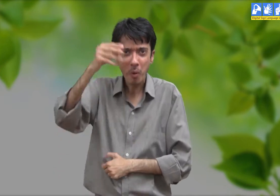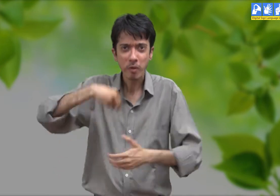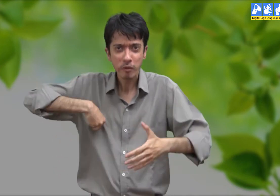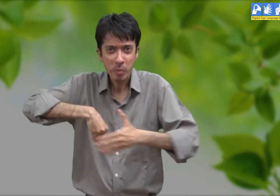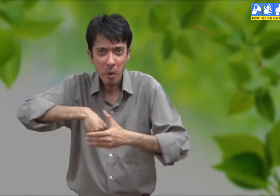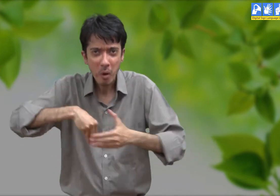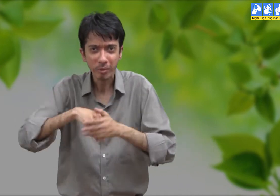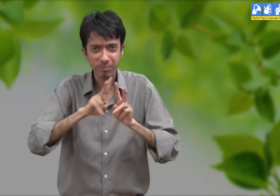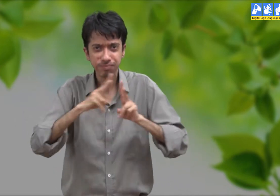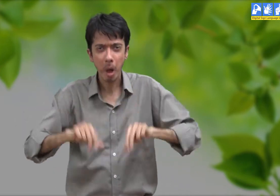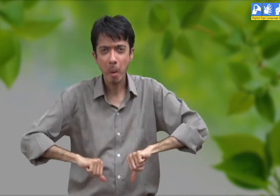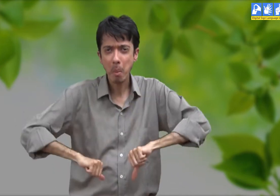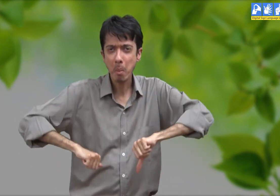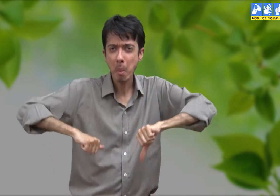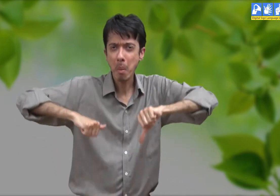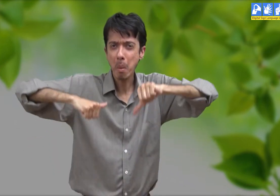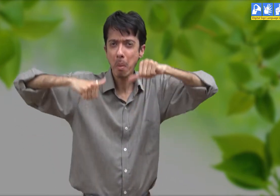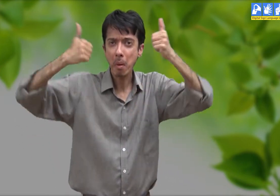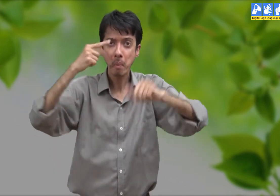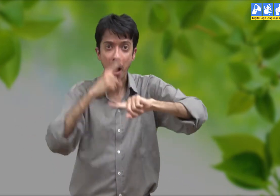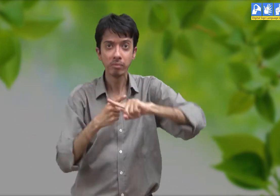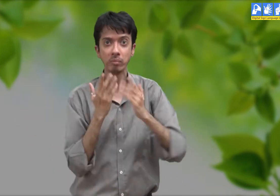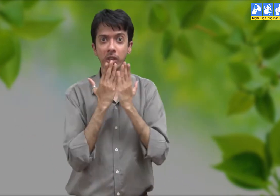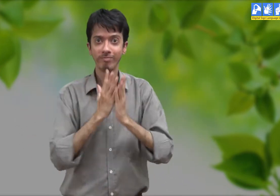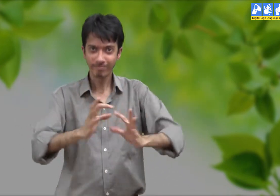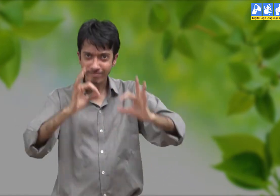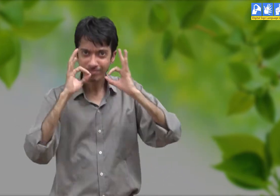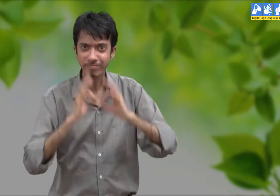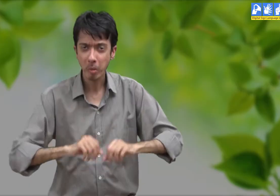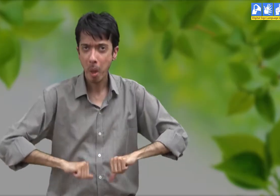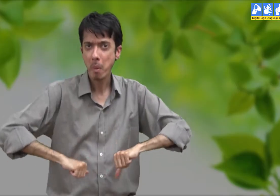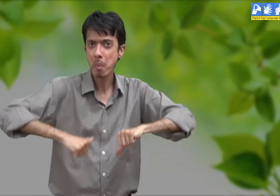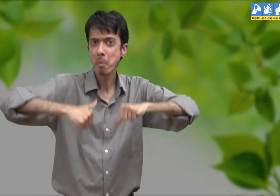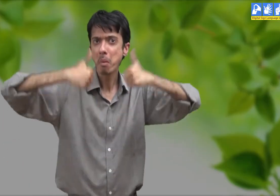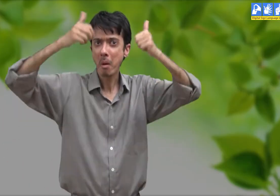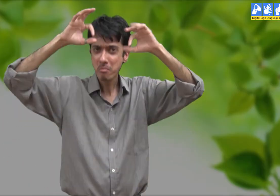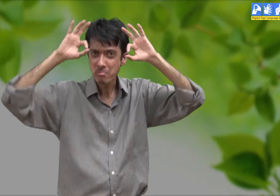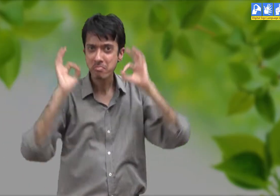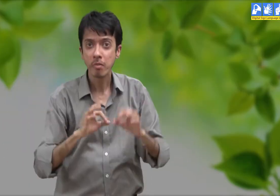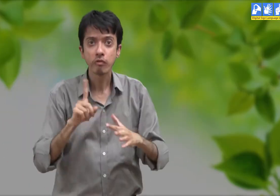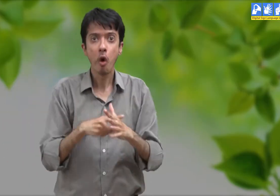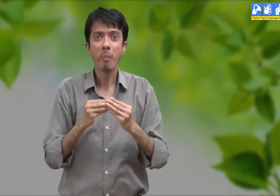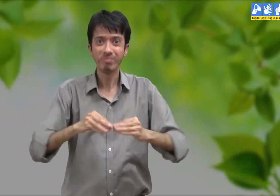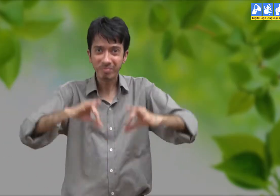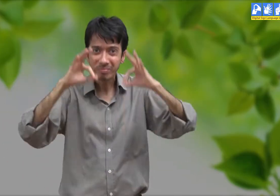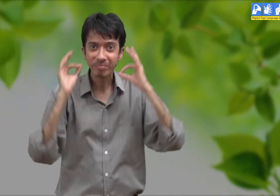It also brings laurels and grace to the headmaster or headmistress of the school from the various achievements of the students.